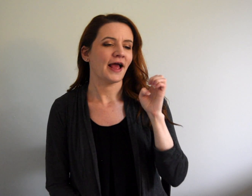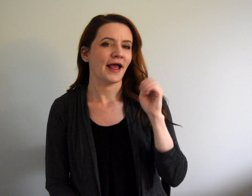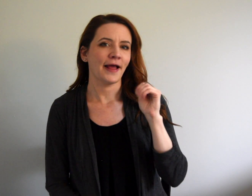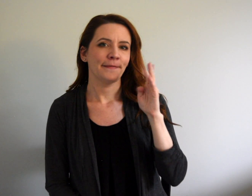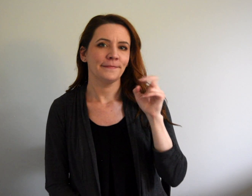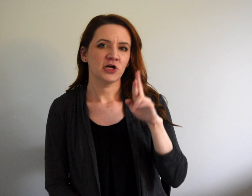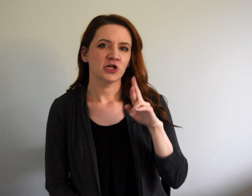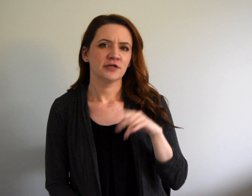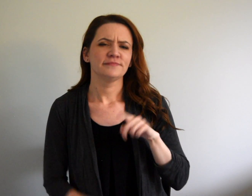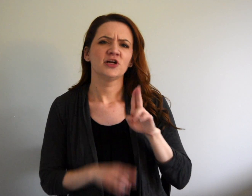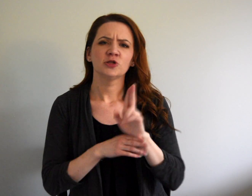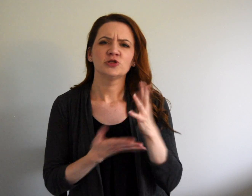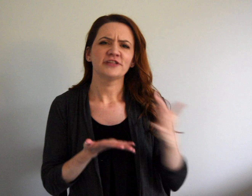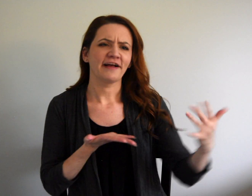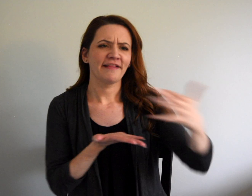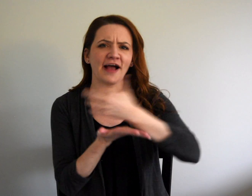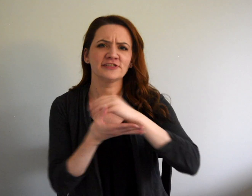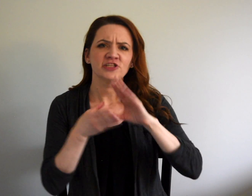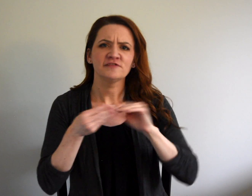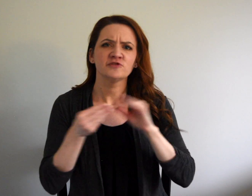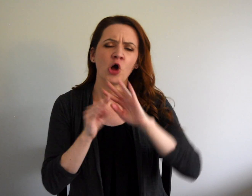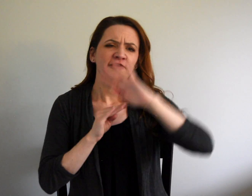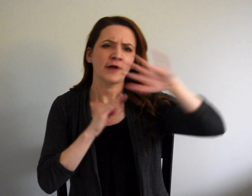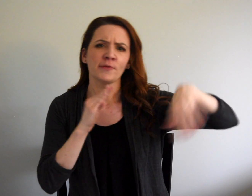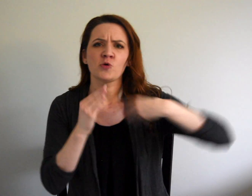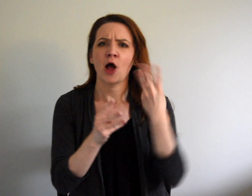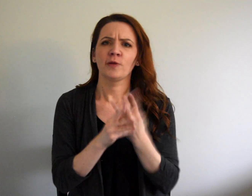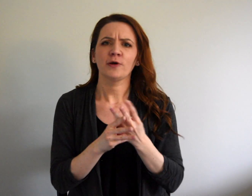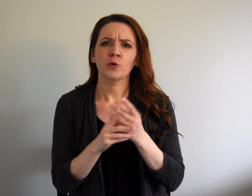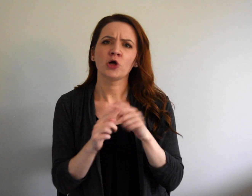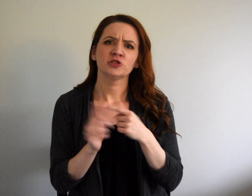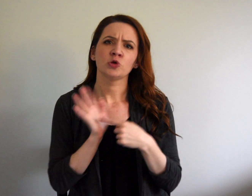their organization's success and mission.